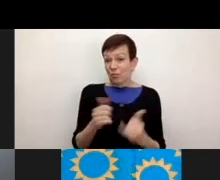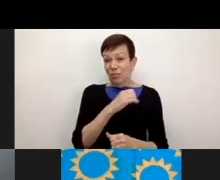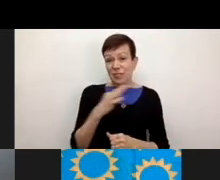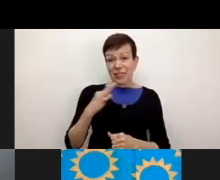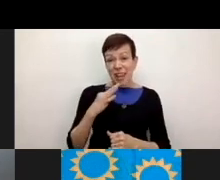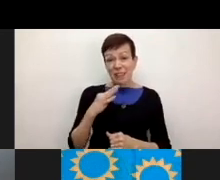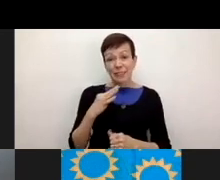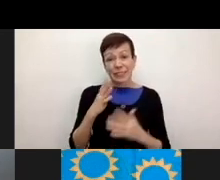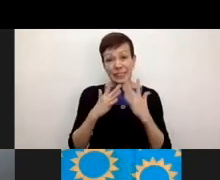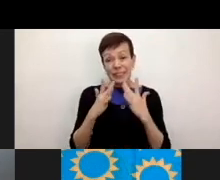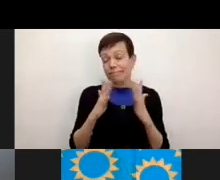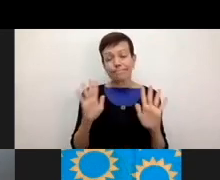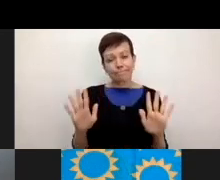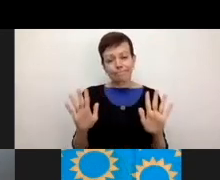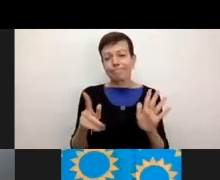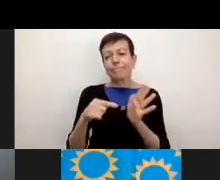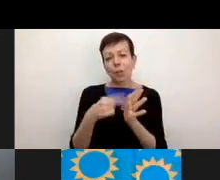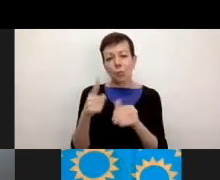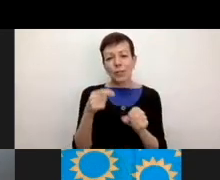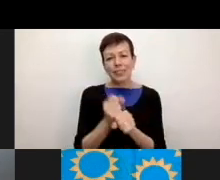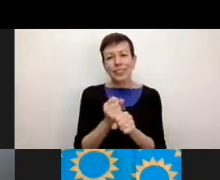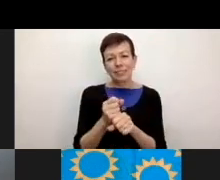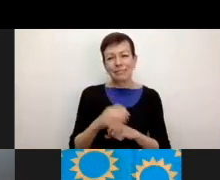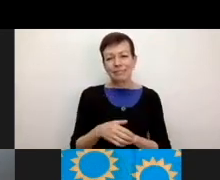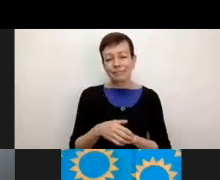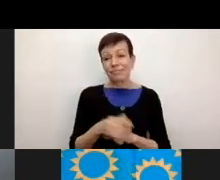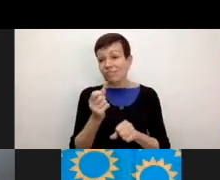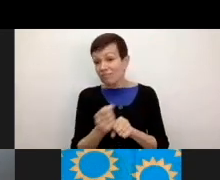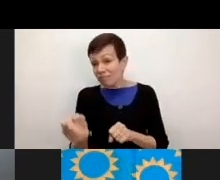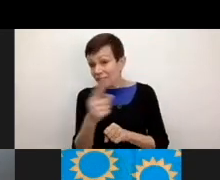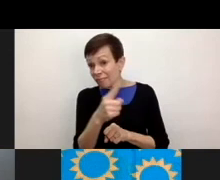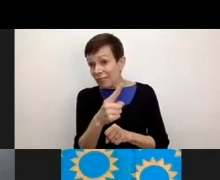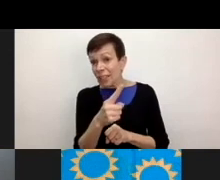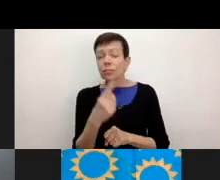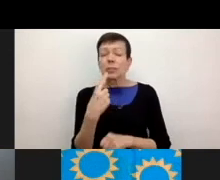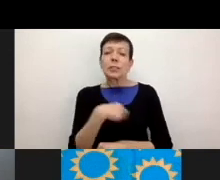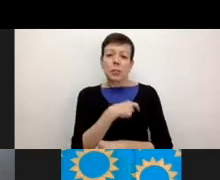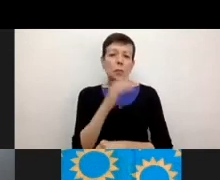And so as we look at next year's programs, that is something that we will be responding to and trying to figure out.